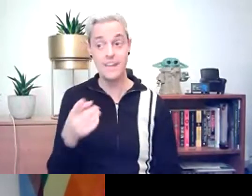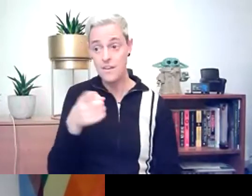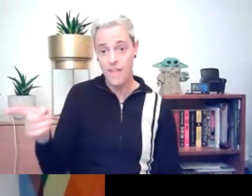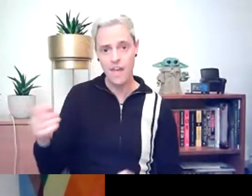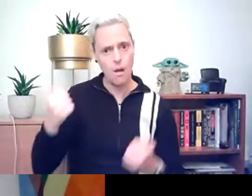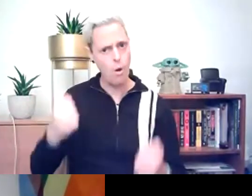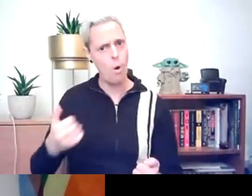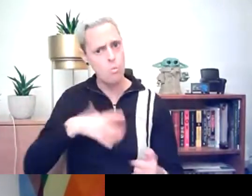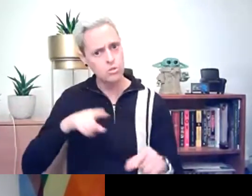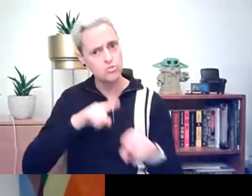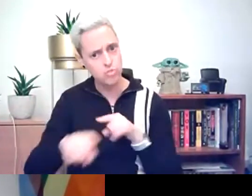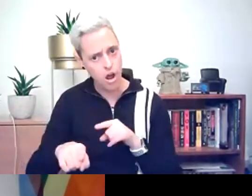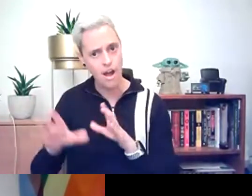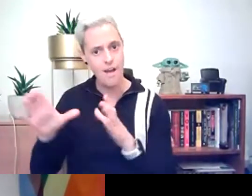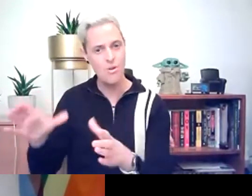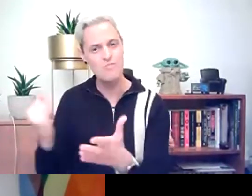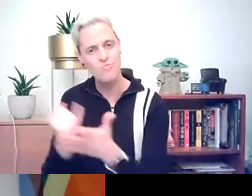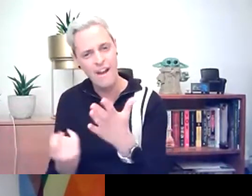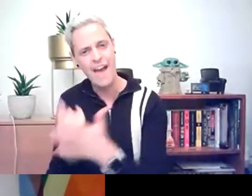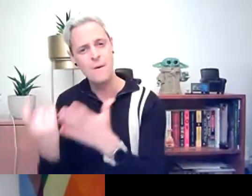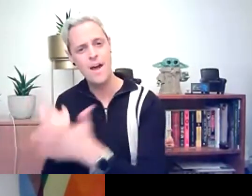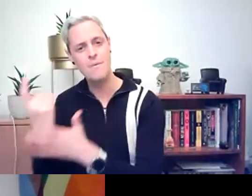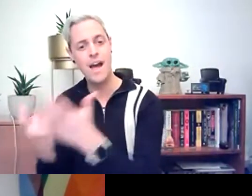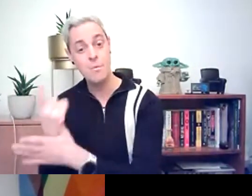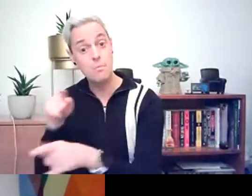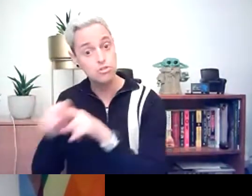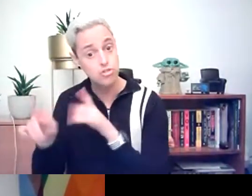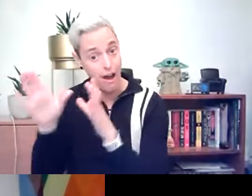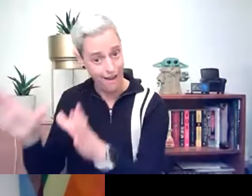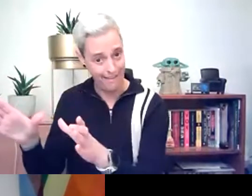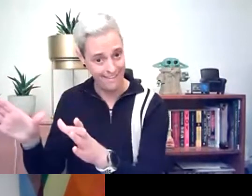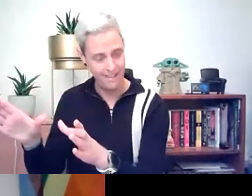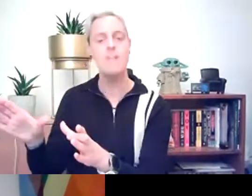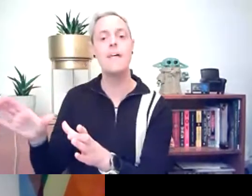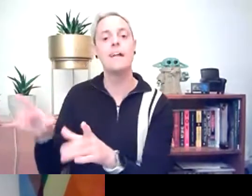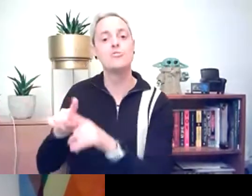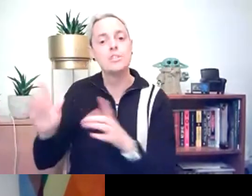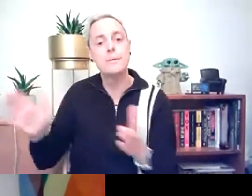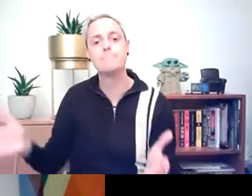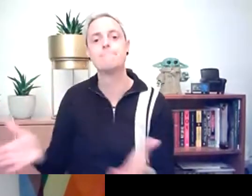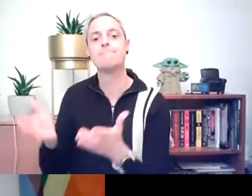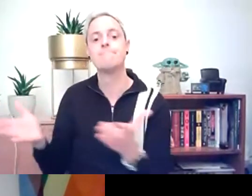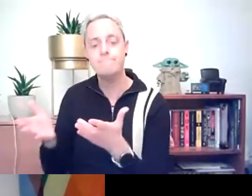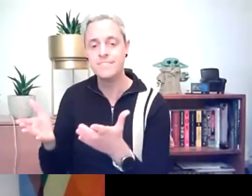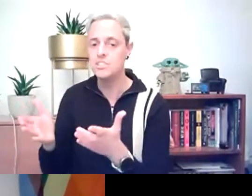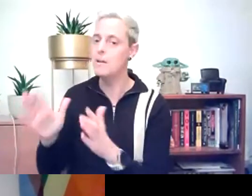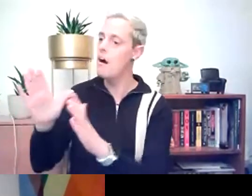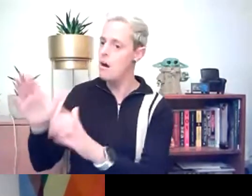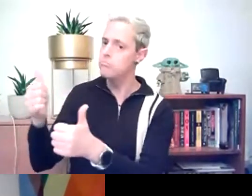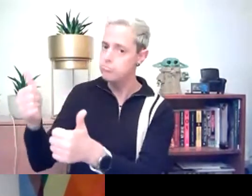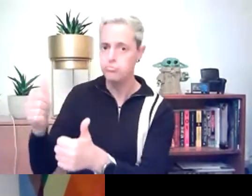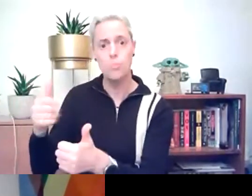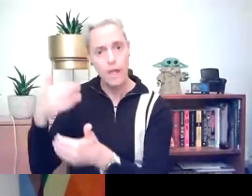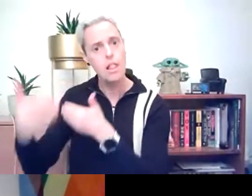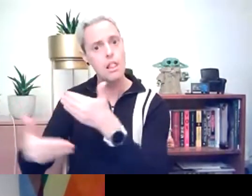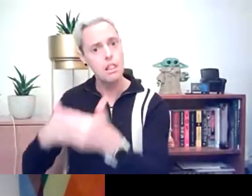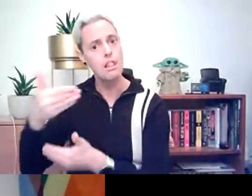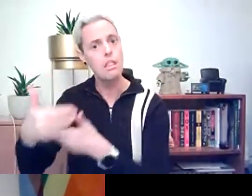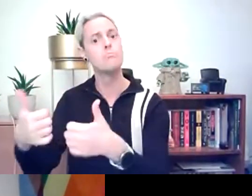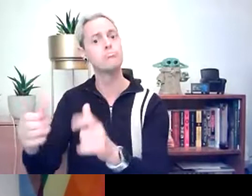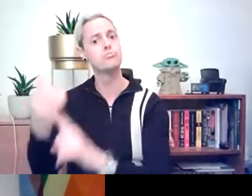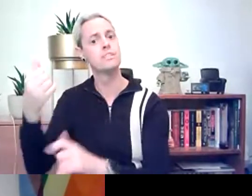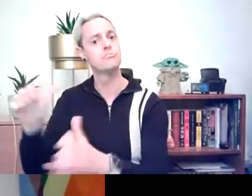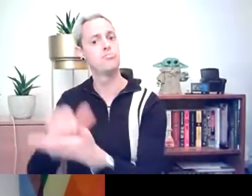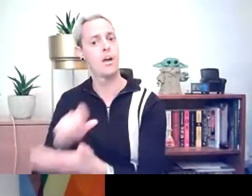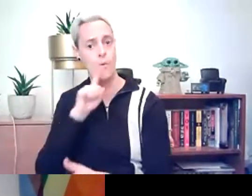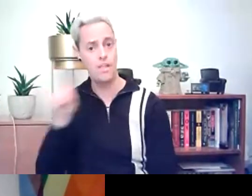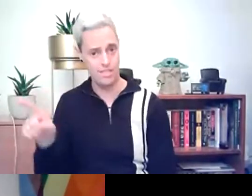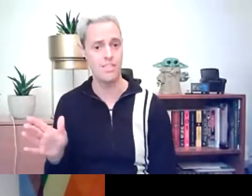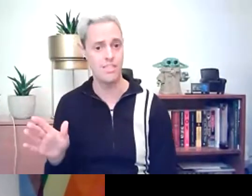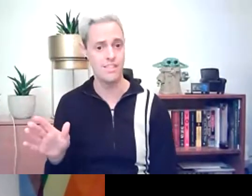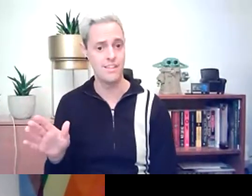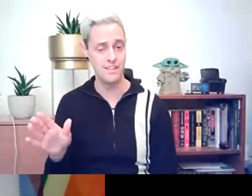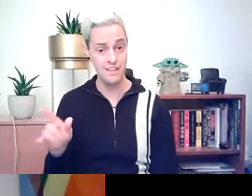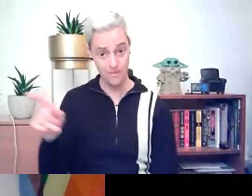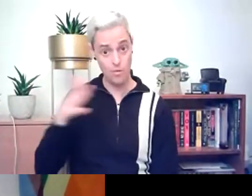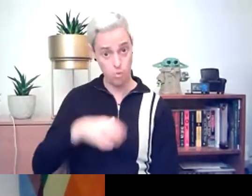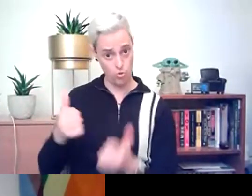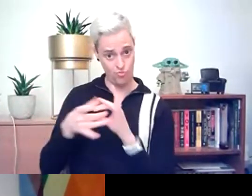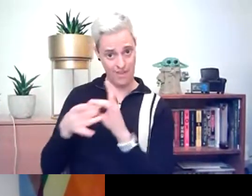genuinely trying. Yeah, and if they are we, if we can is good to give them a bit of leeway